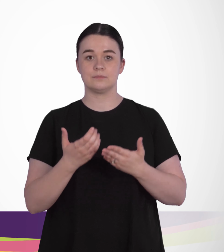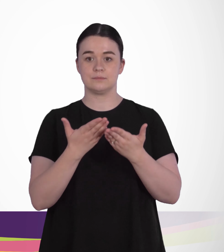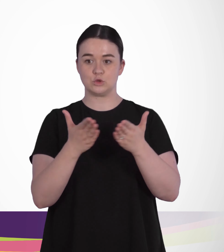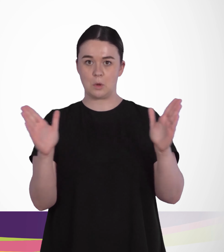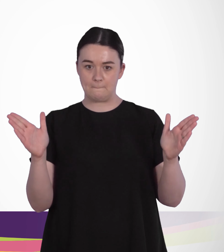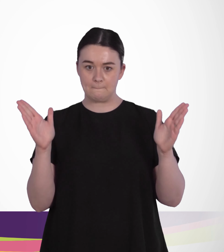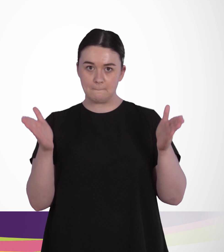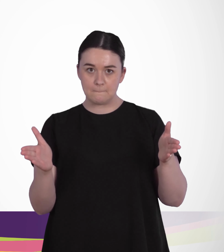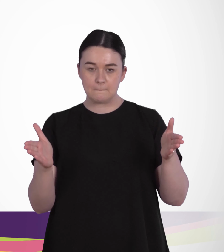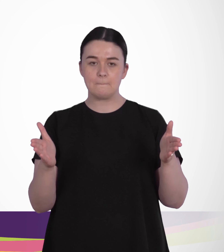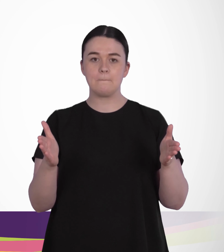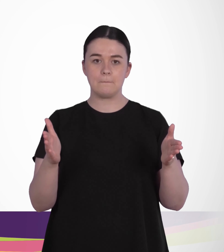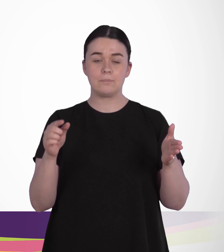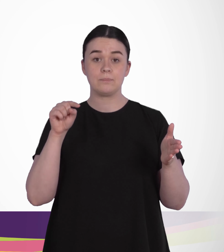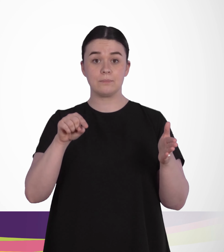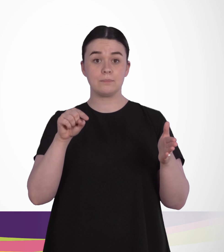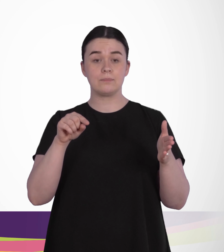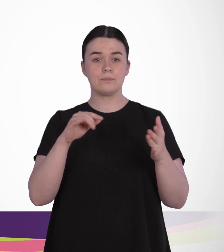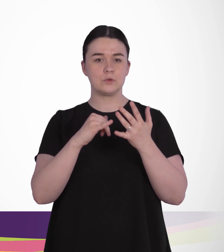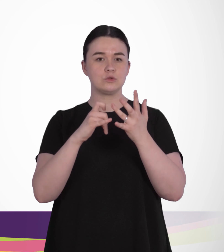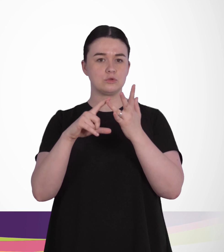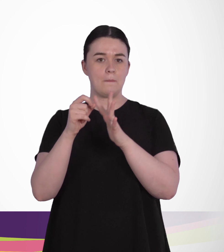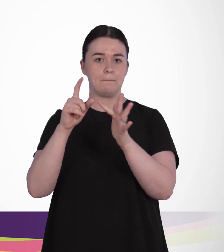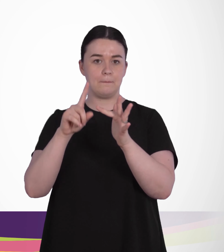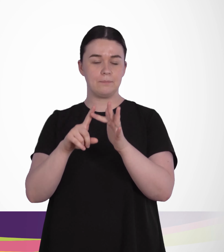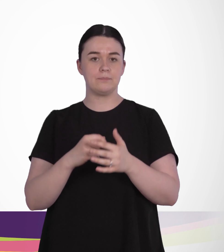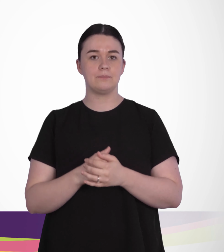Scope